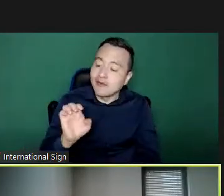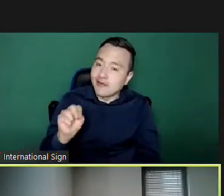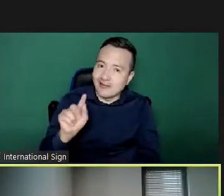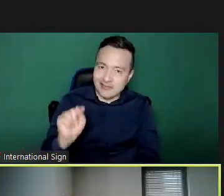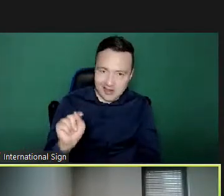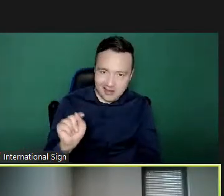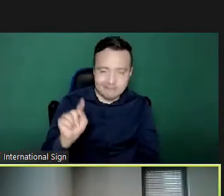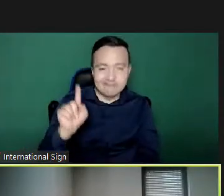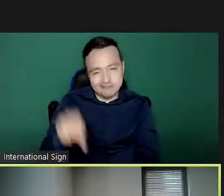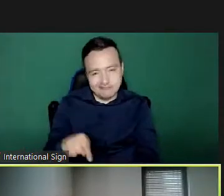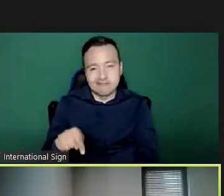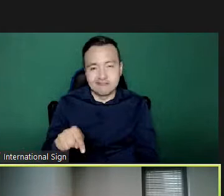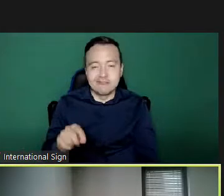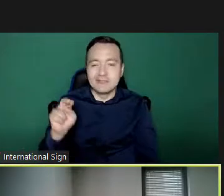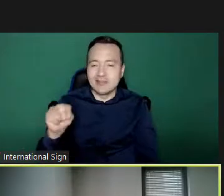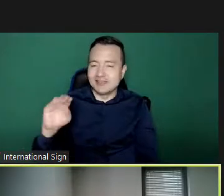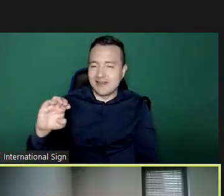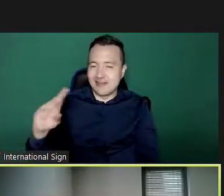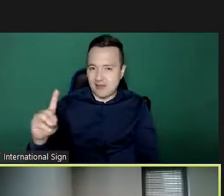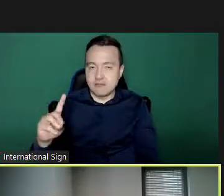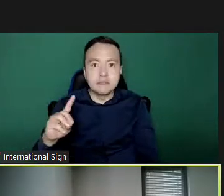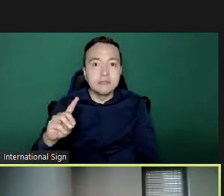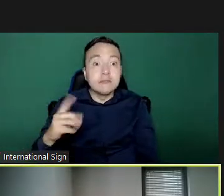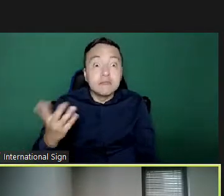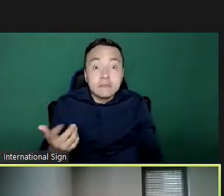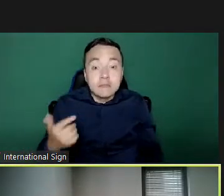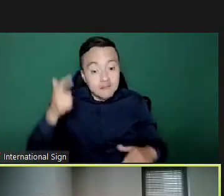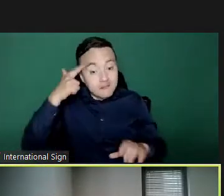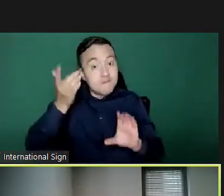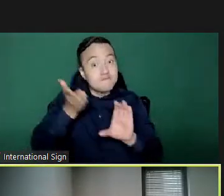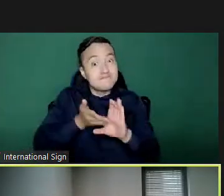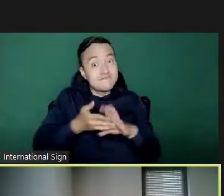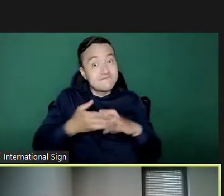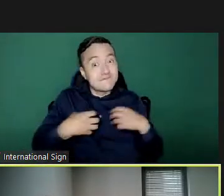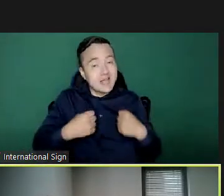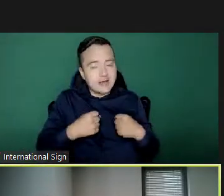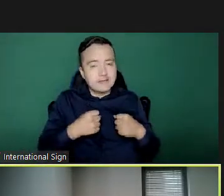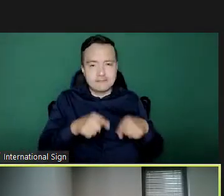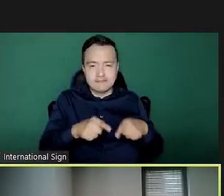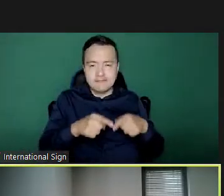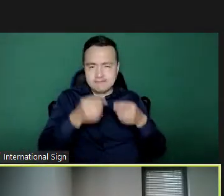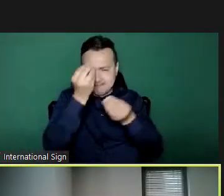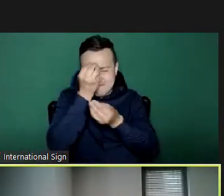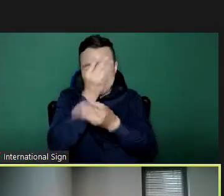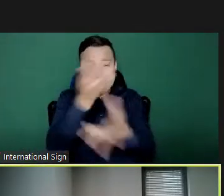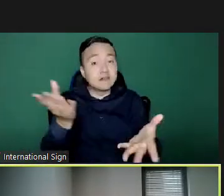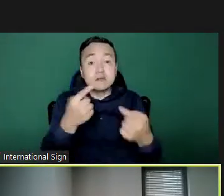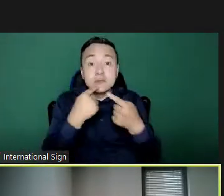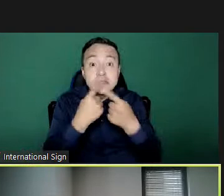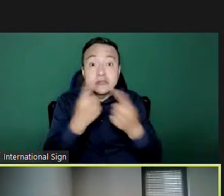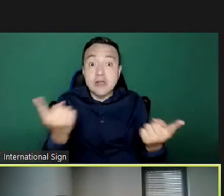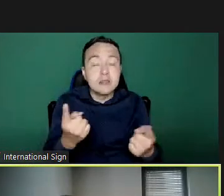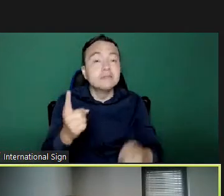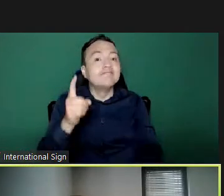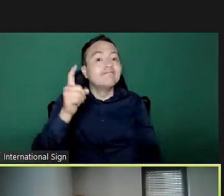that unless we seriously address primary prevention and quality of care, we will not be able to afford the cost of